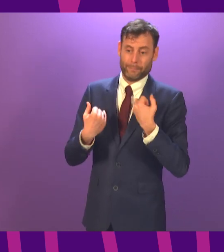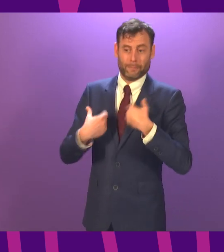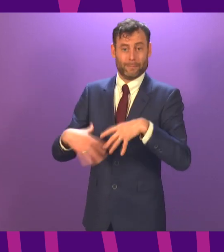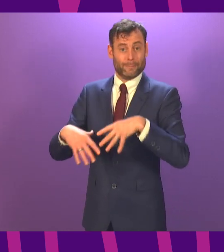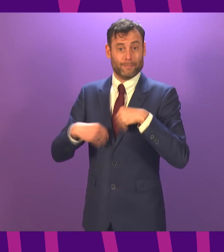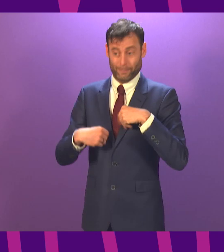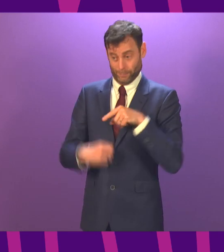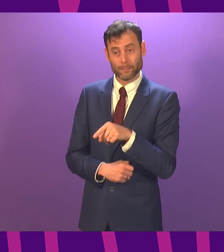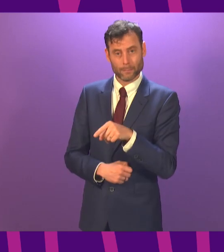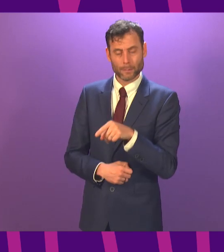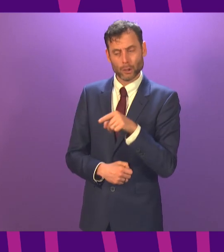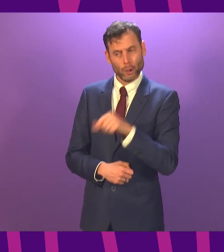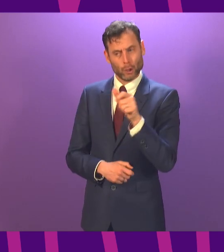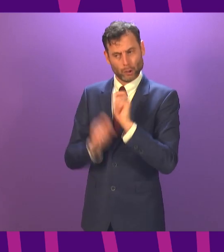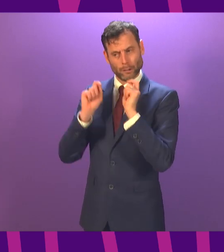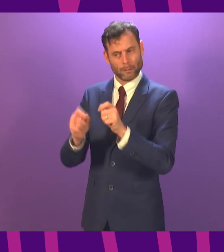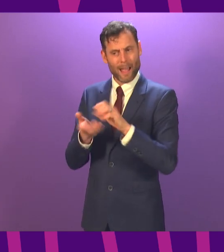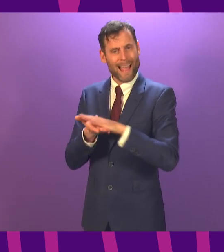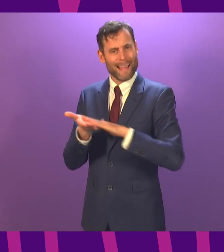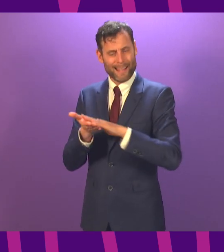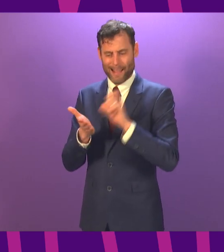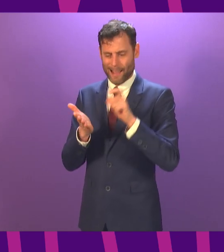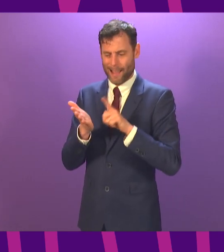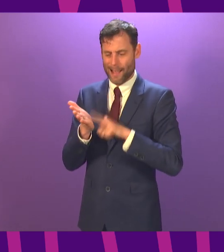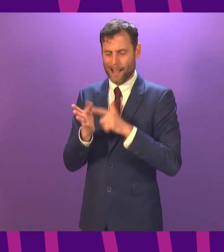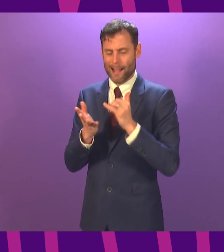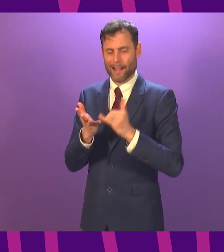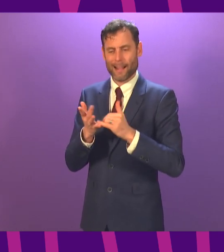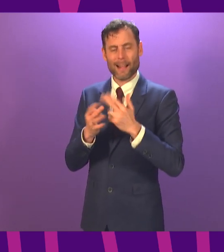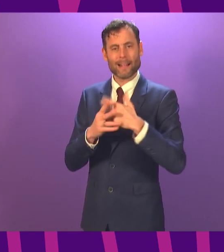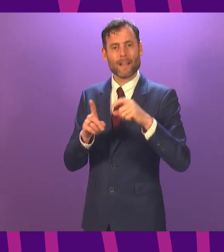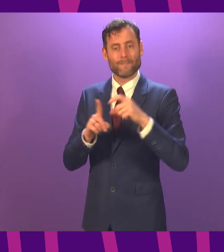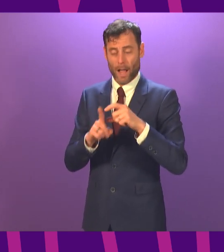especially since Public Health Scotland has stated that healthcare workers are three times